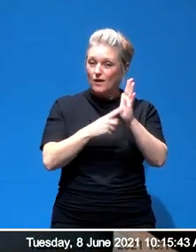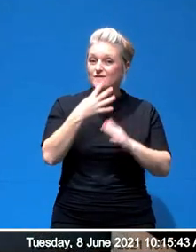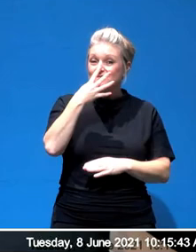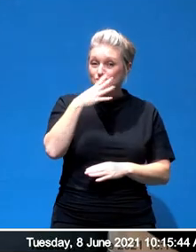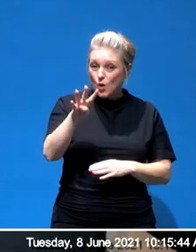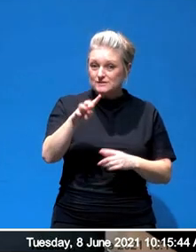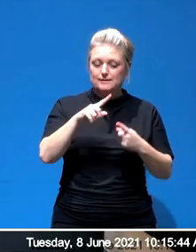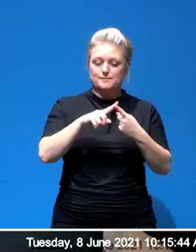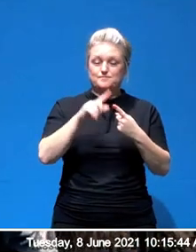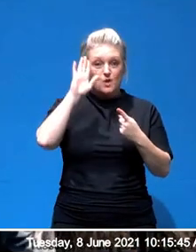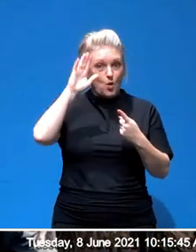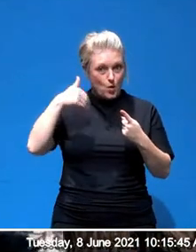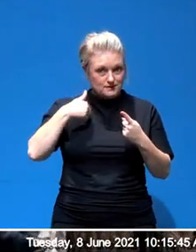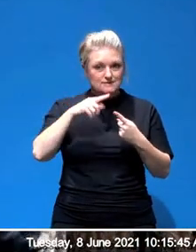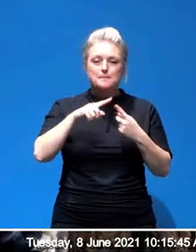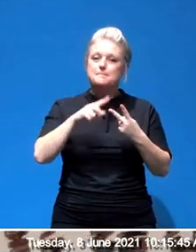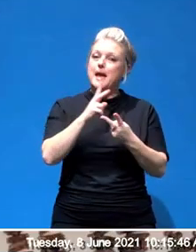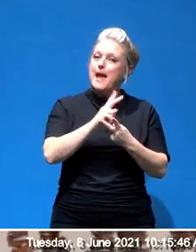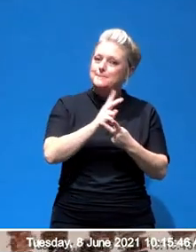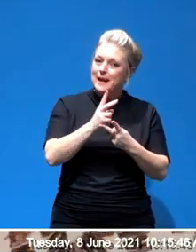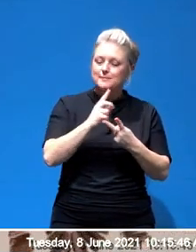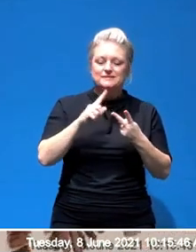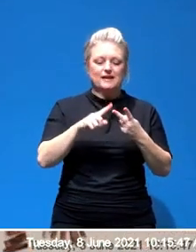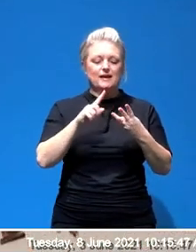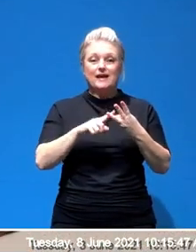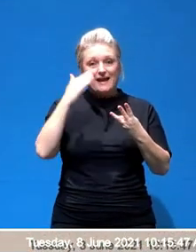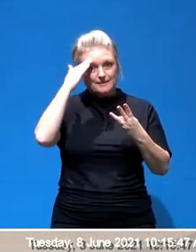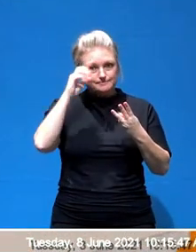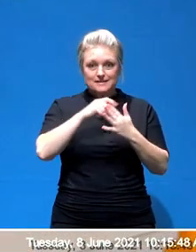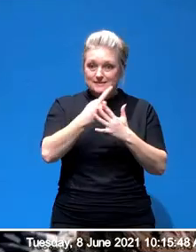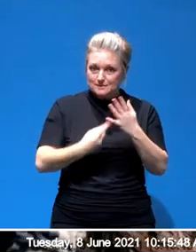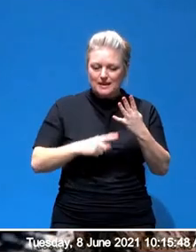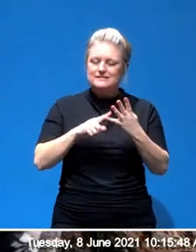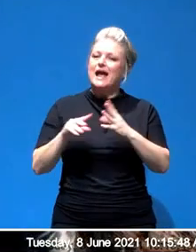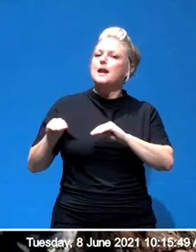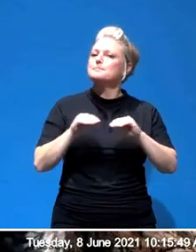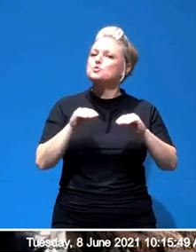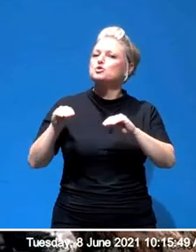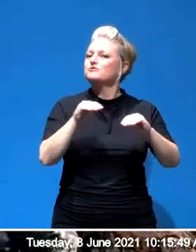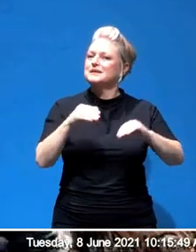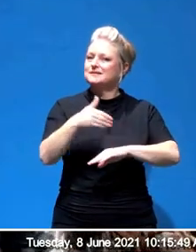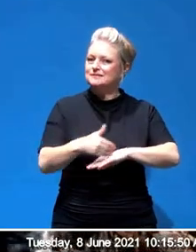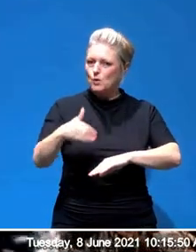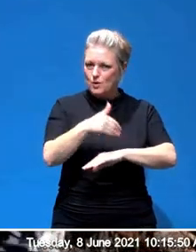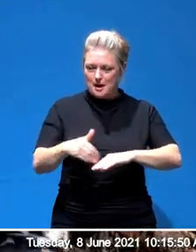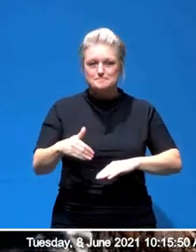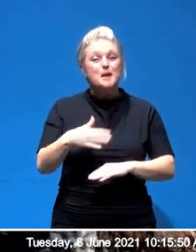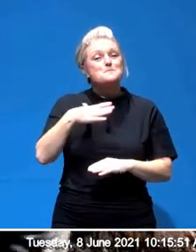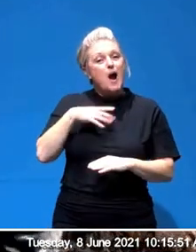intellectual disability and movement disorder. I want you to see a really lovely side of Daniel, because he has a very